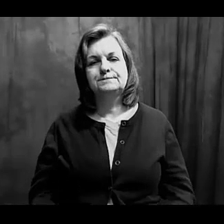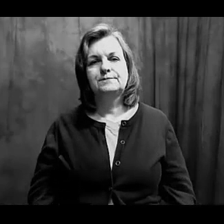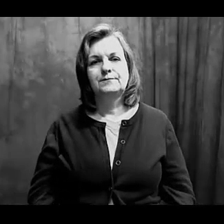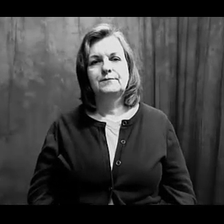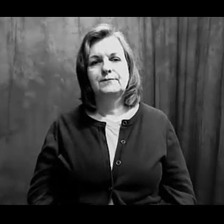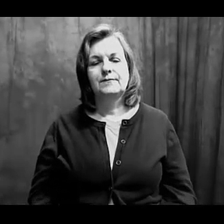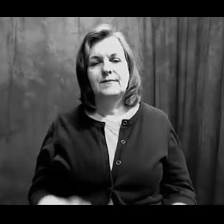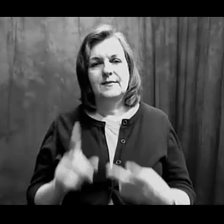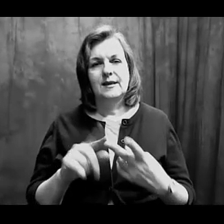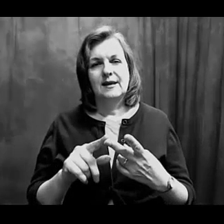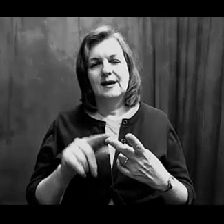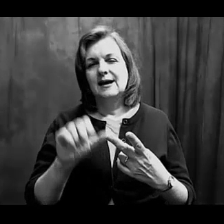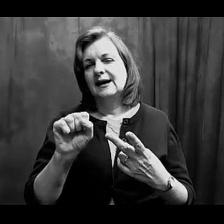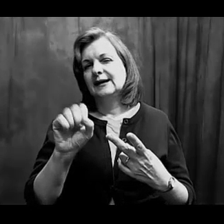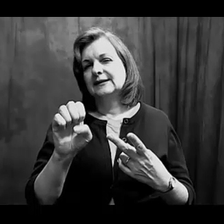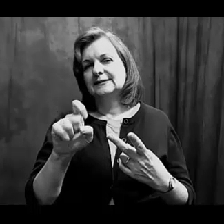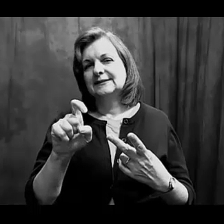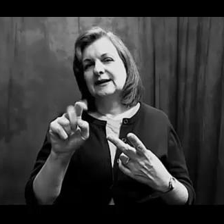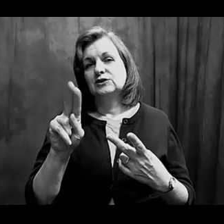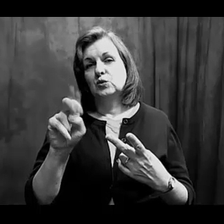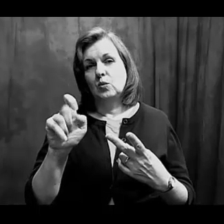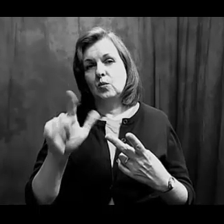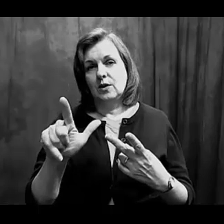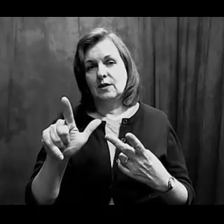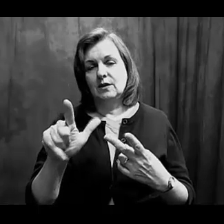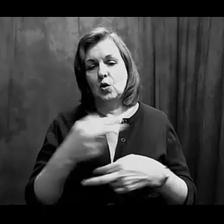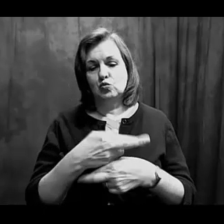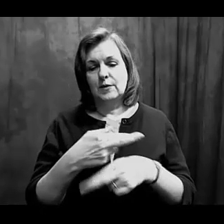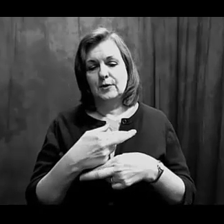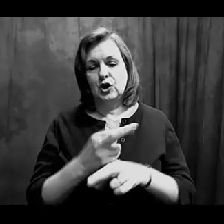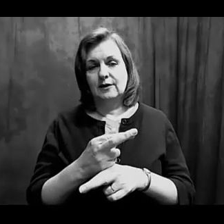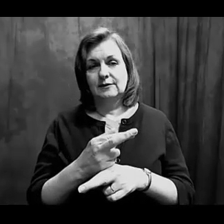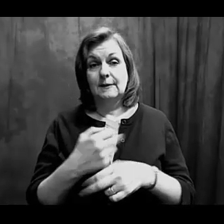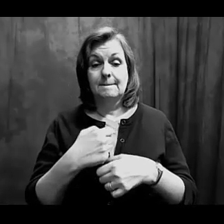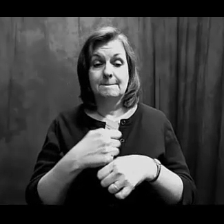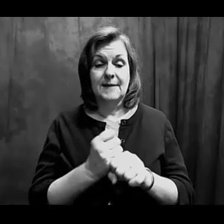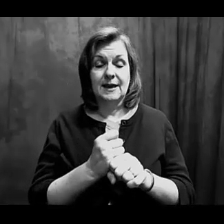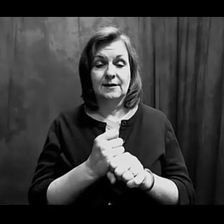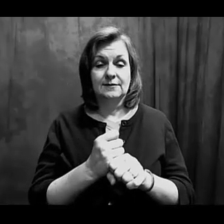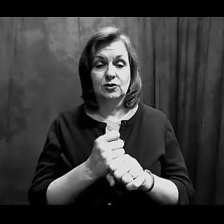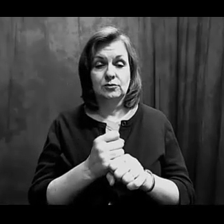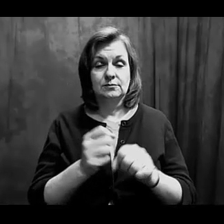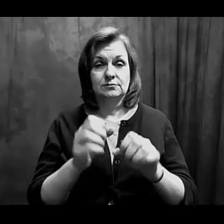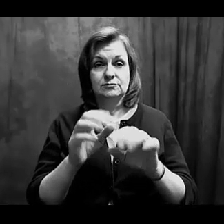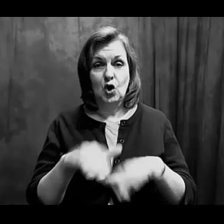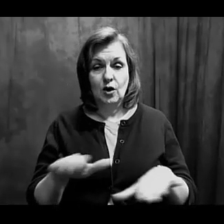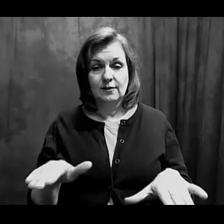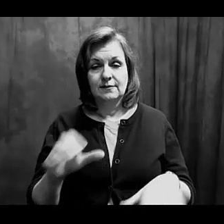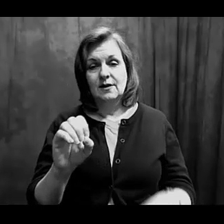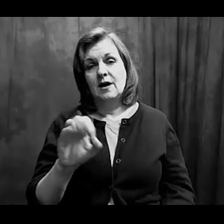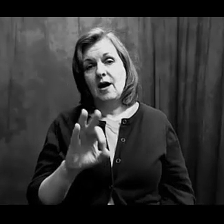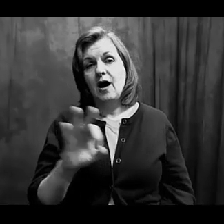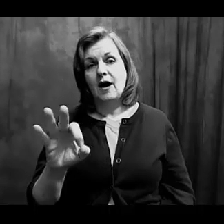sexual reproduction is going to produce offspring